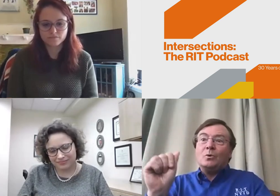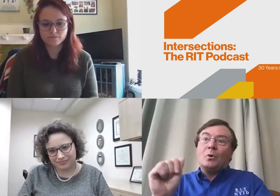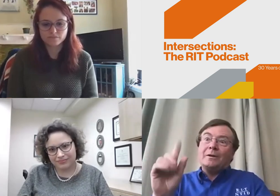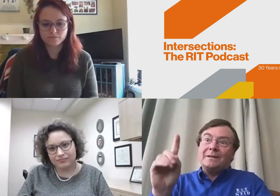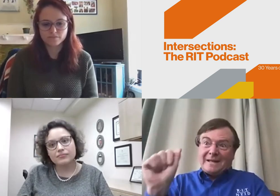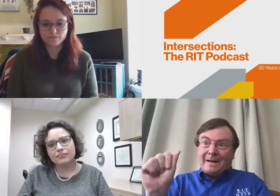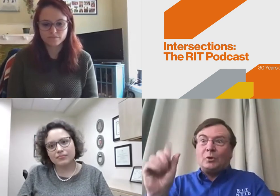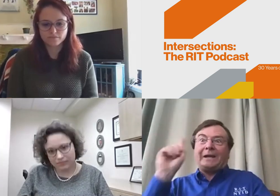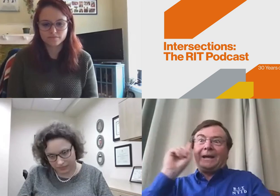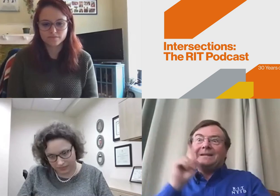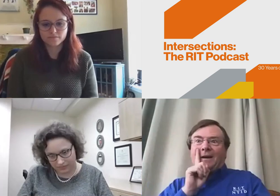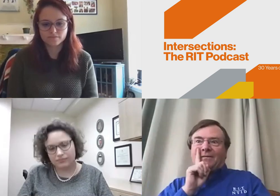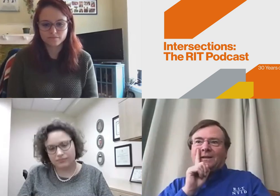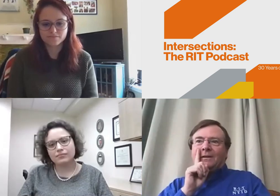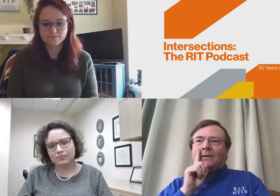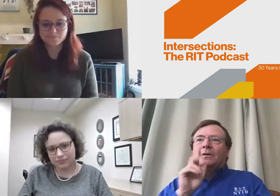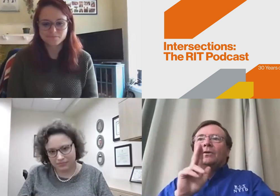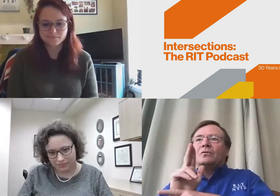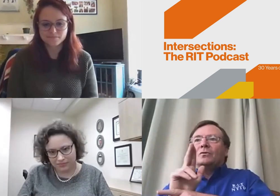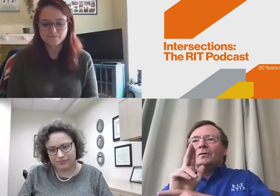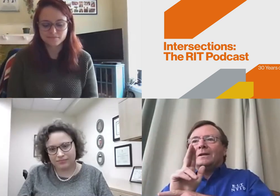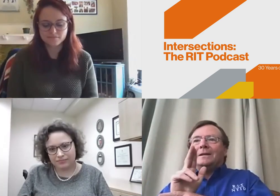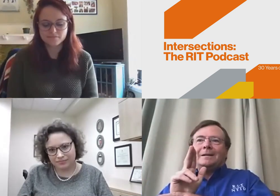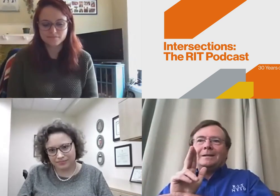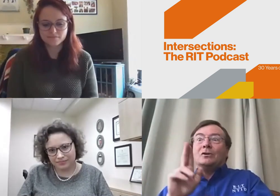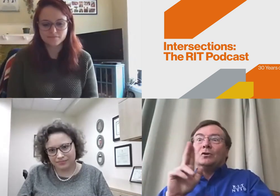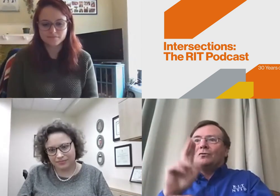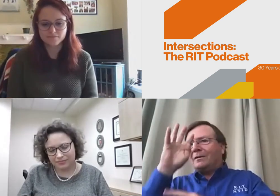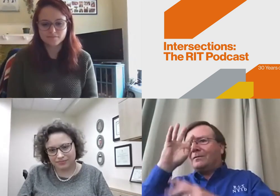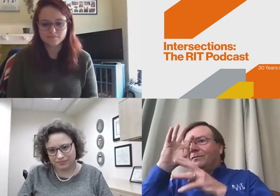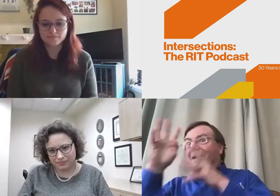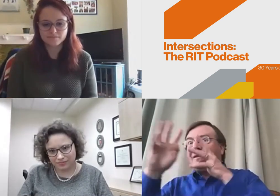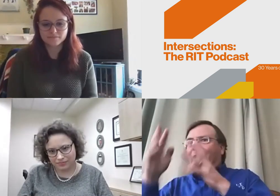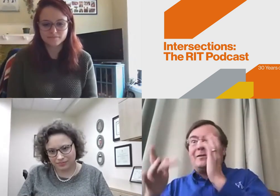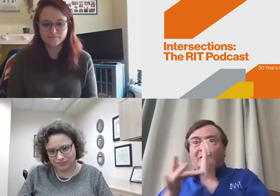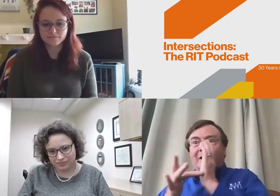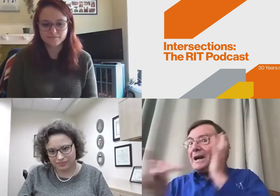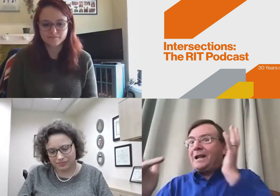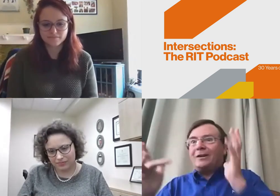are disabled and deaf through the use of innovative technology.